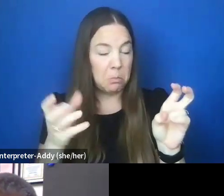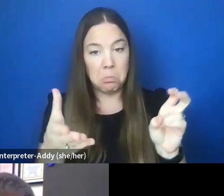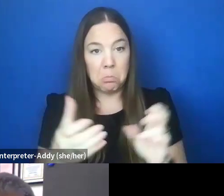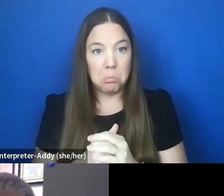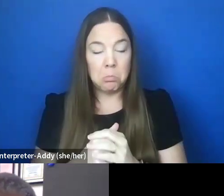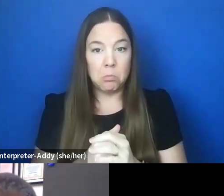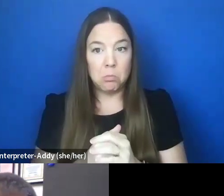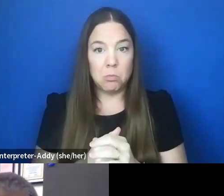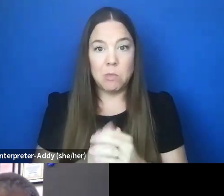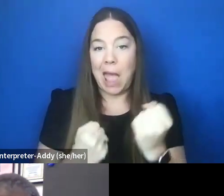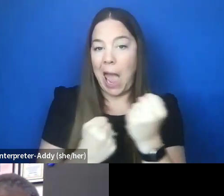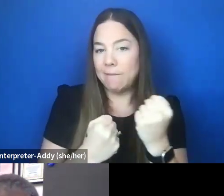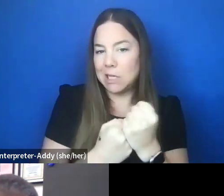Don Dew: Advocacy? Topics, I should say.